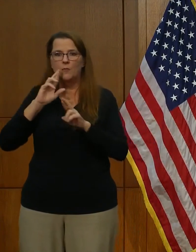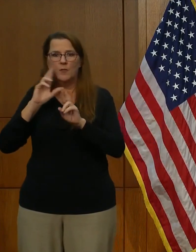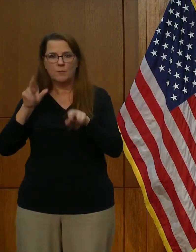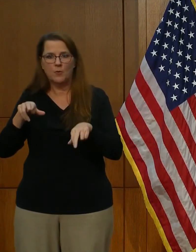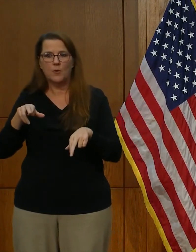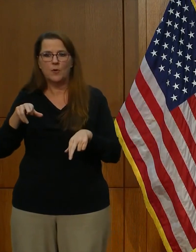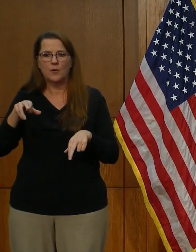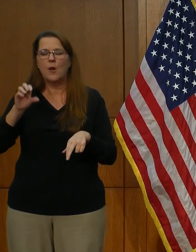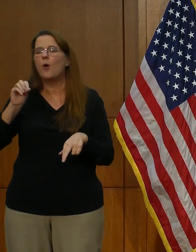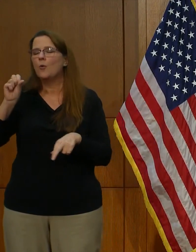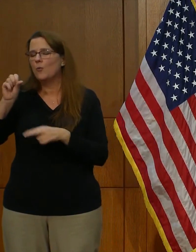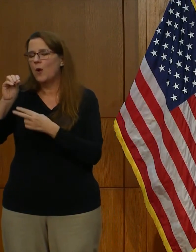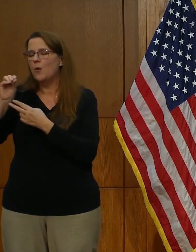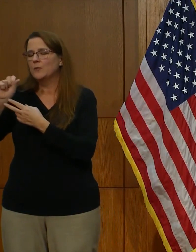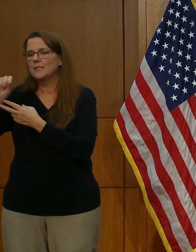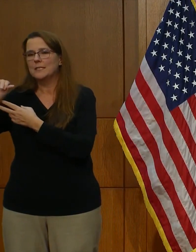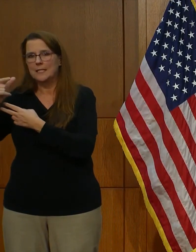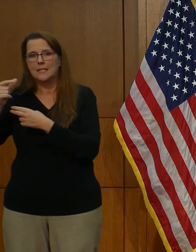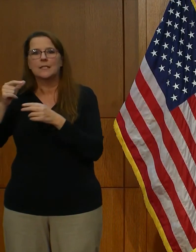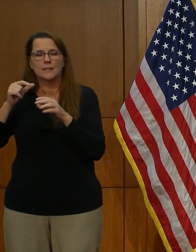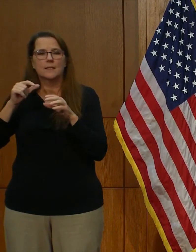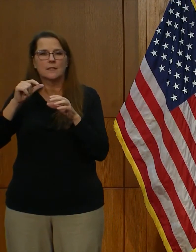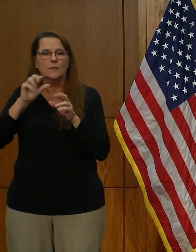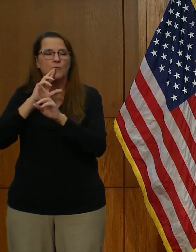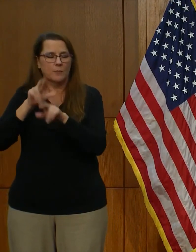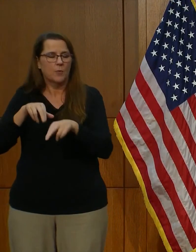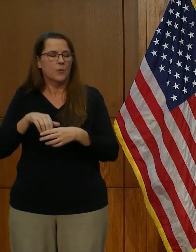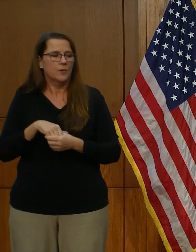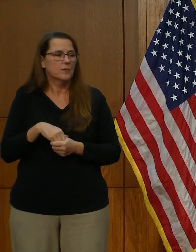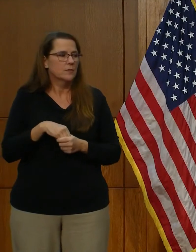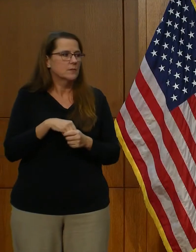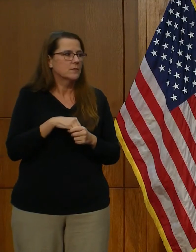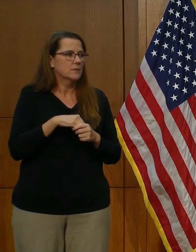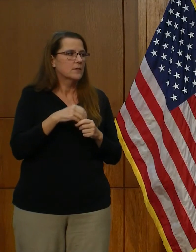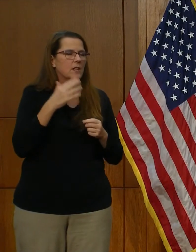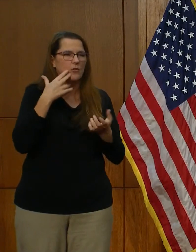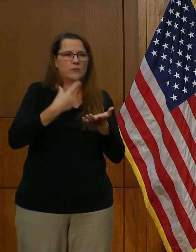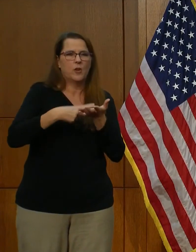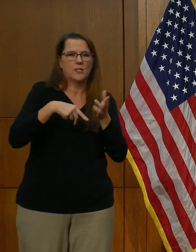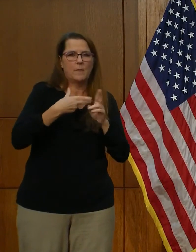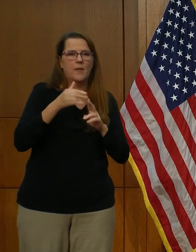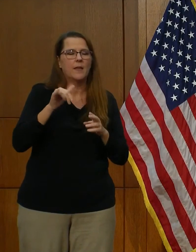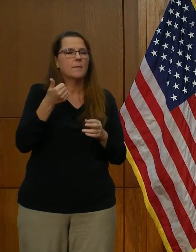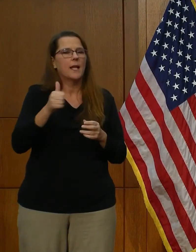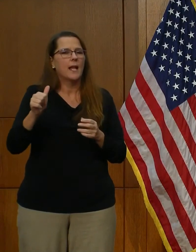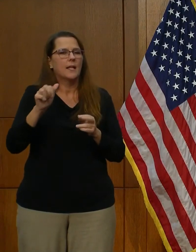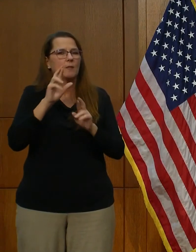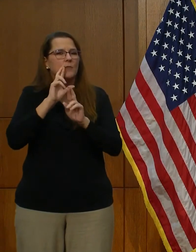CIRCLING BACK TO THAT OSHA REPORT. I KNOW YOU MENTIONED REGARDING THE ALLEGATIONS OF